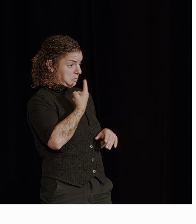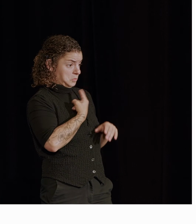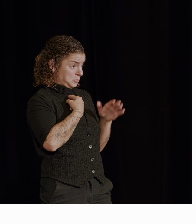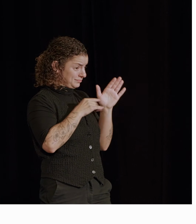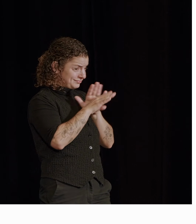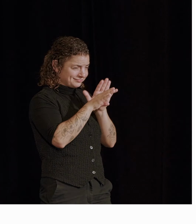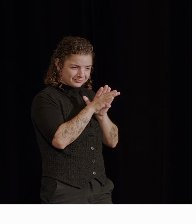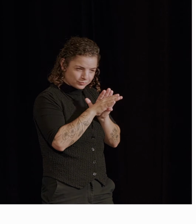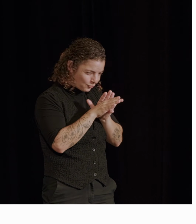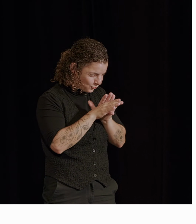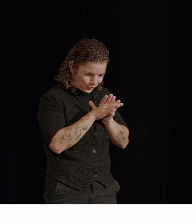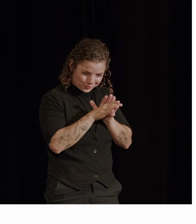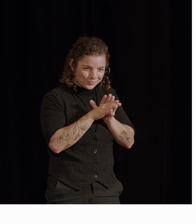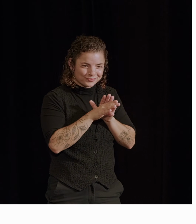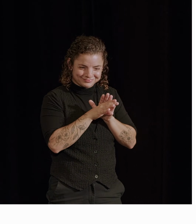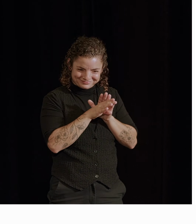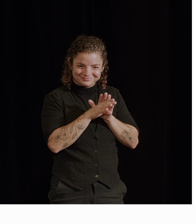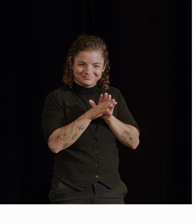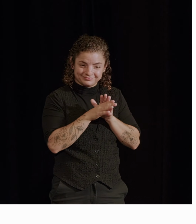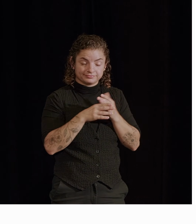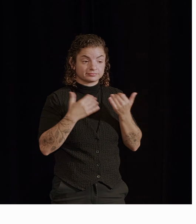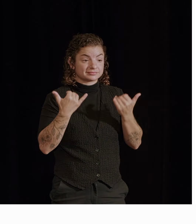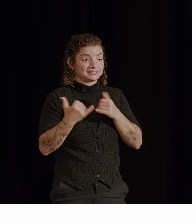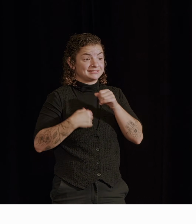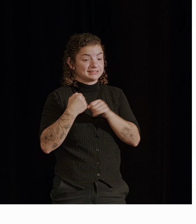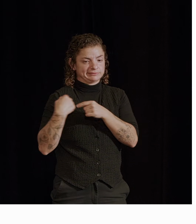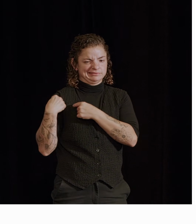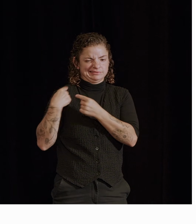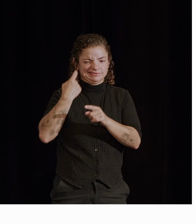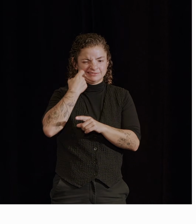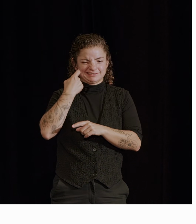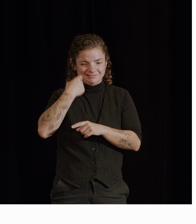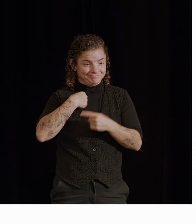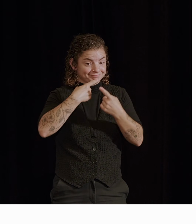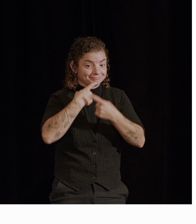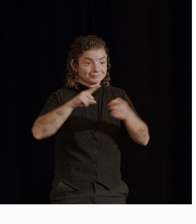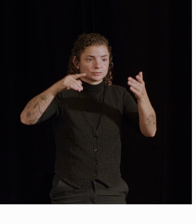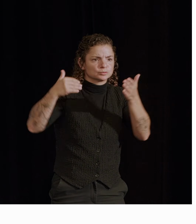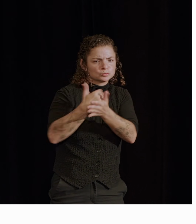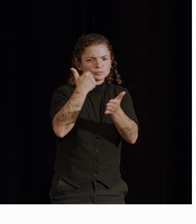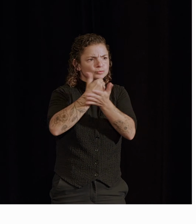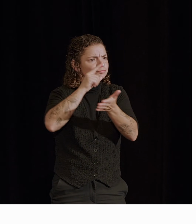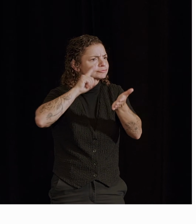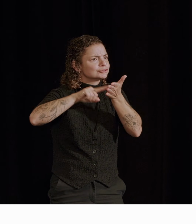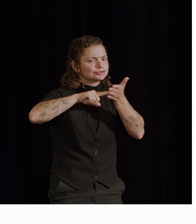Earlier this year, we announced a new research collaboration with the University of Utah to